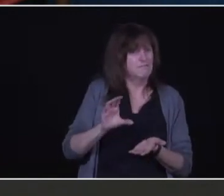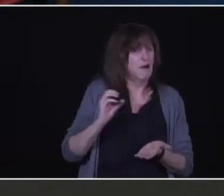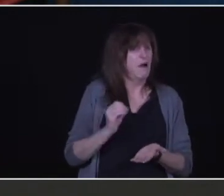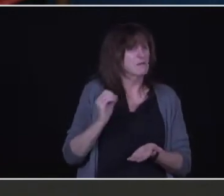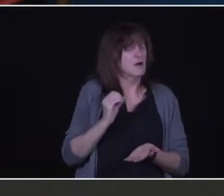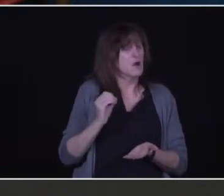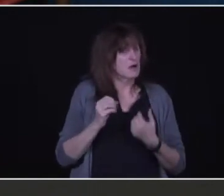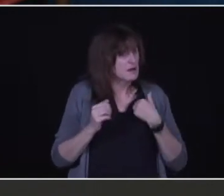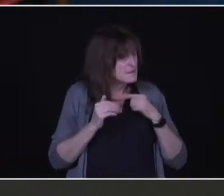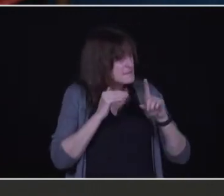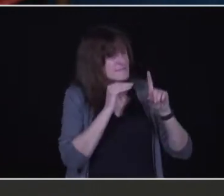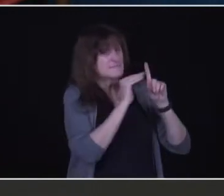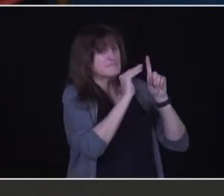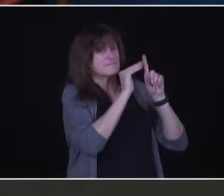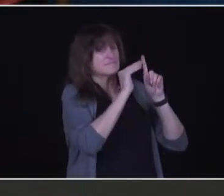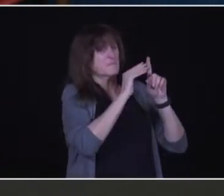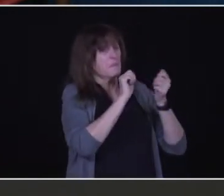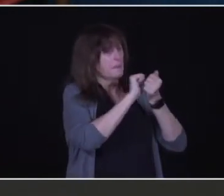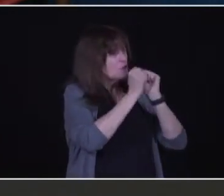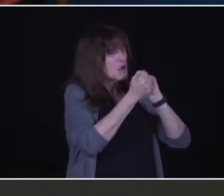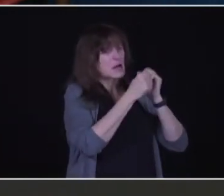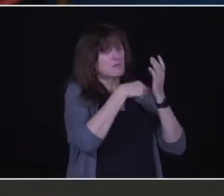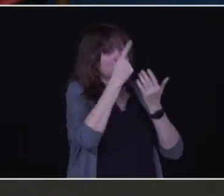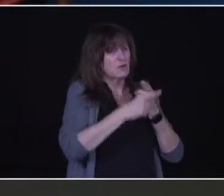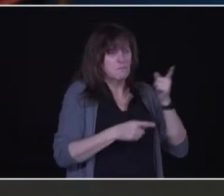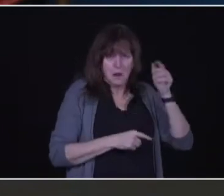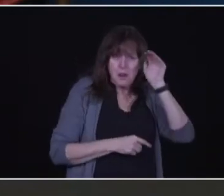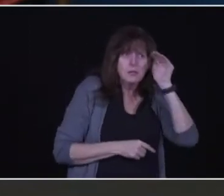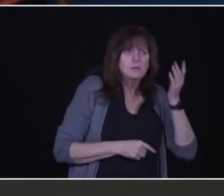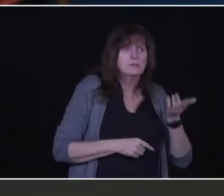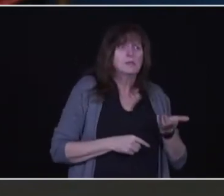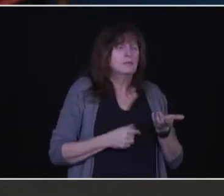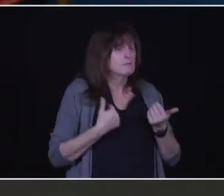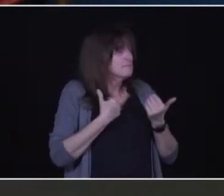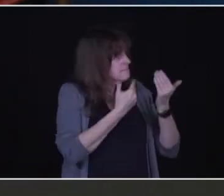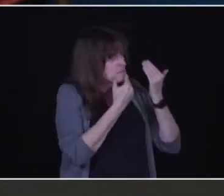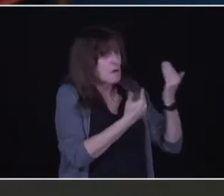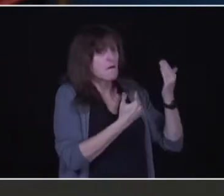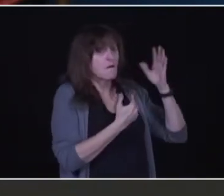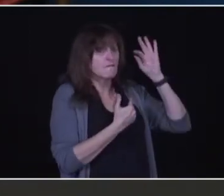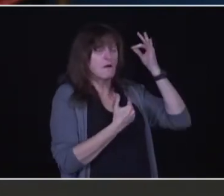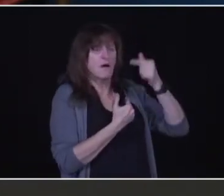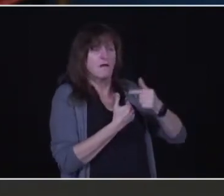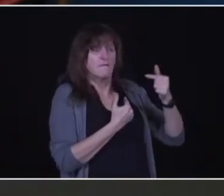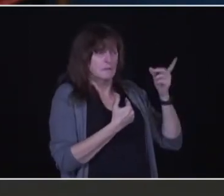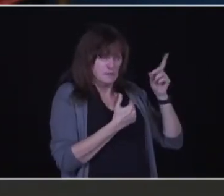So far in the entire country, have given 319 million. I asked them to change the program, they